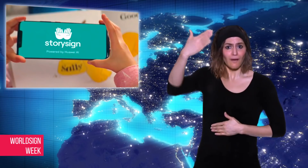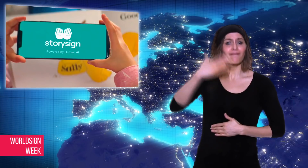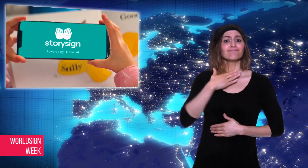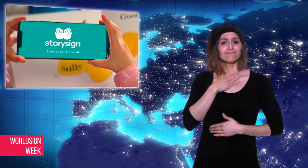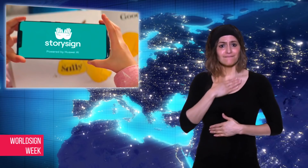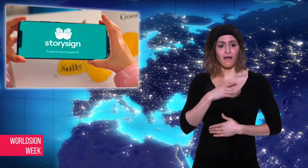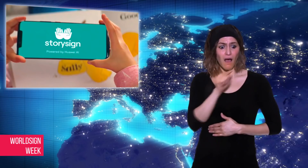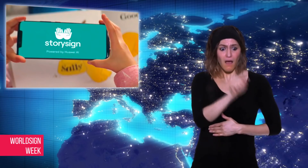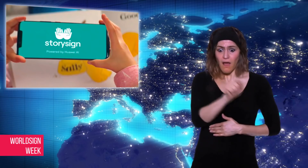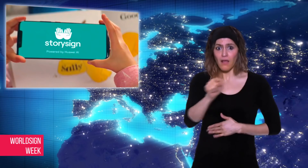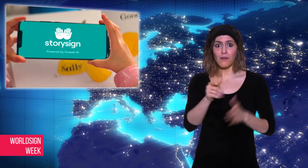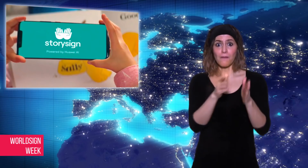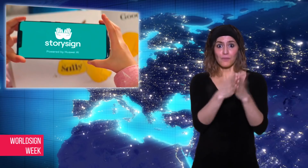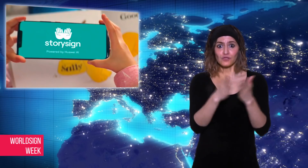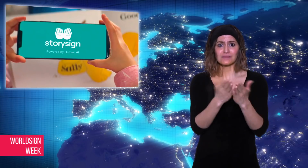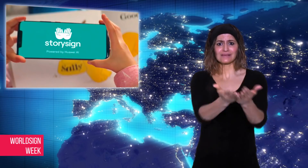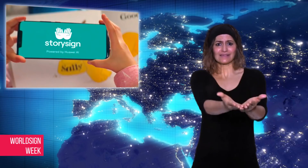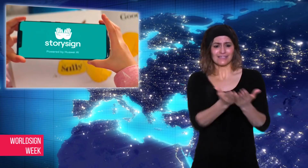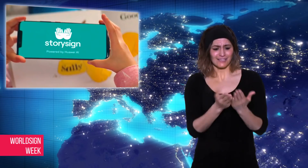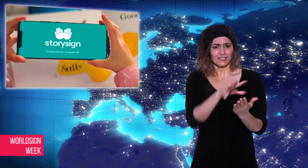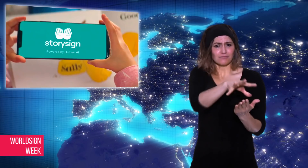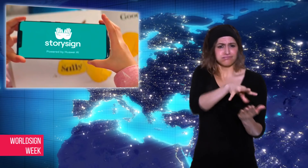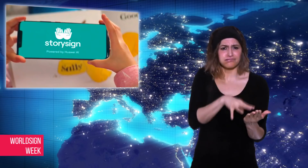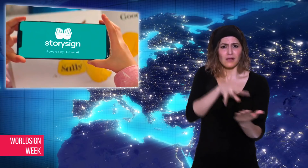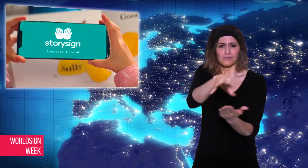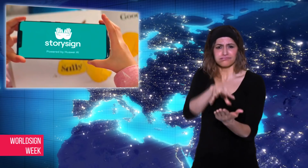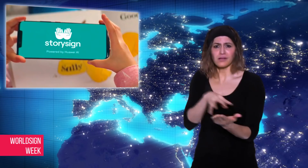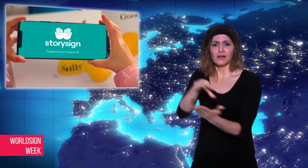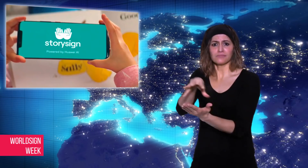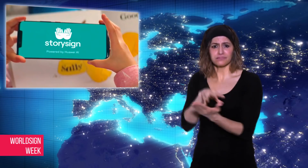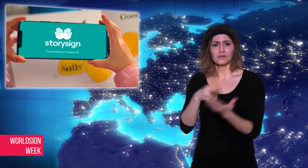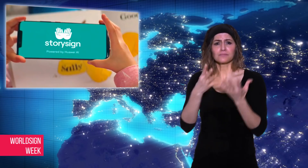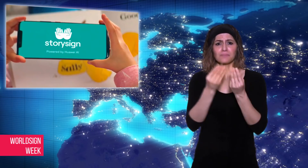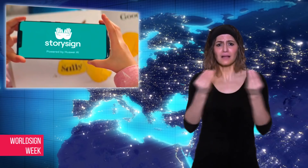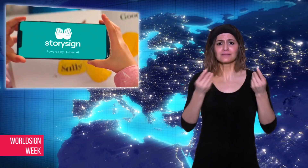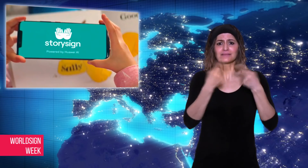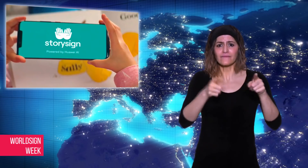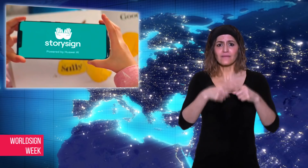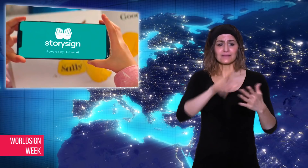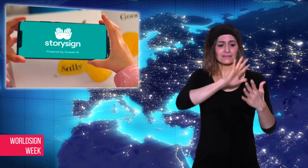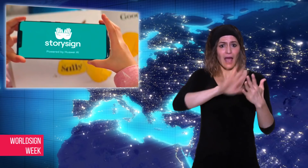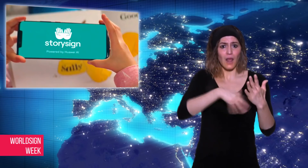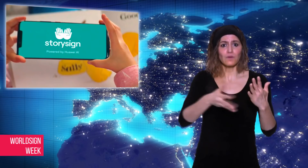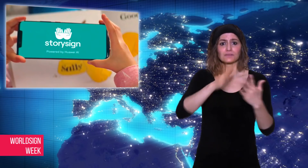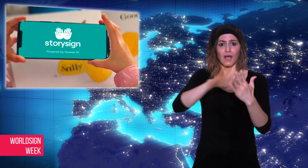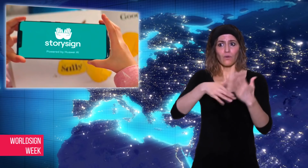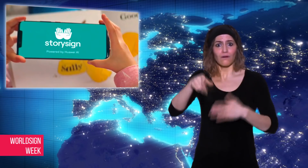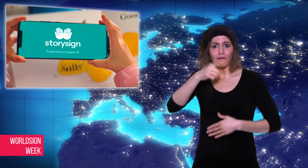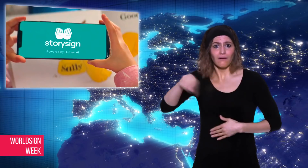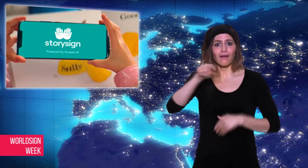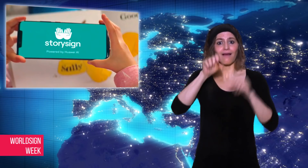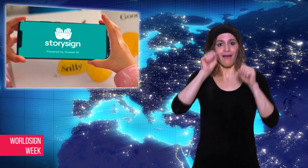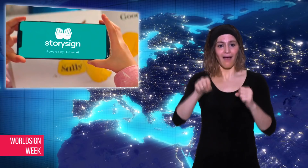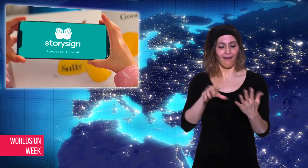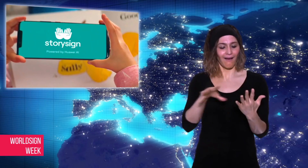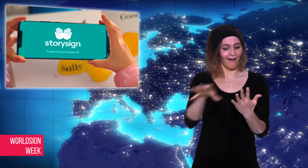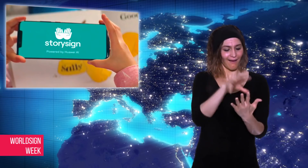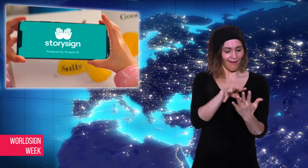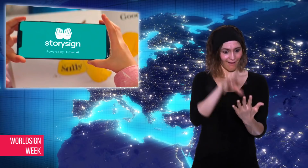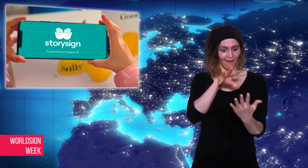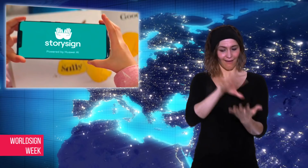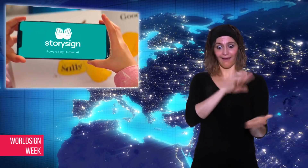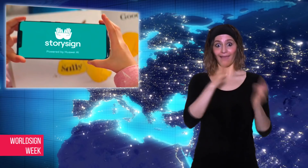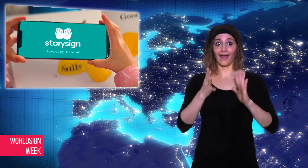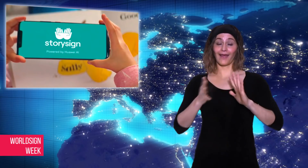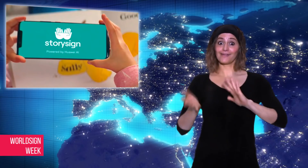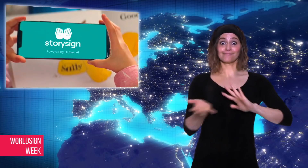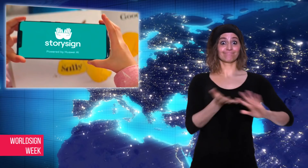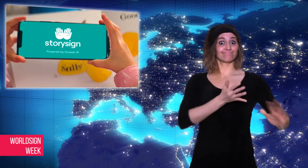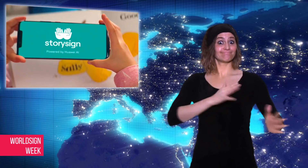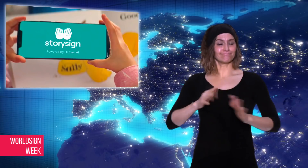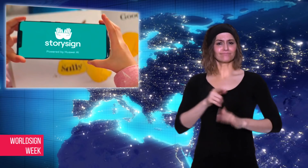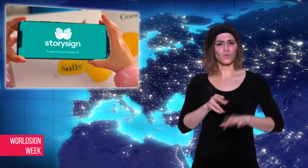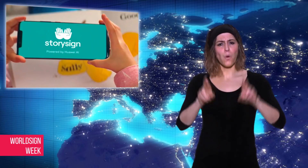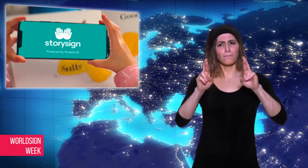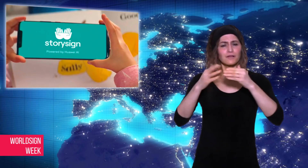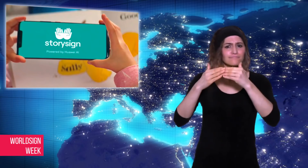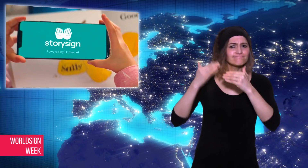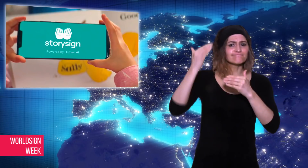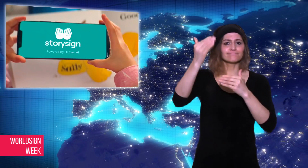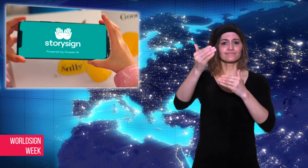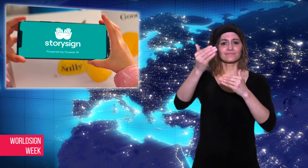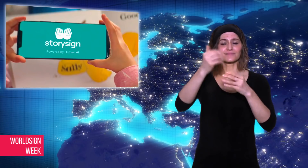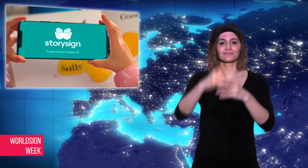each sign language in the future.